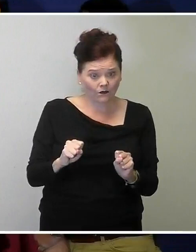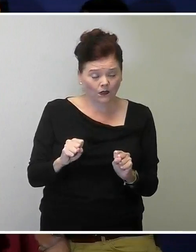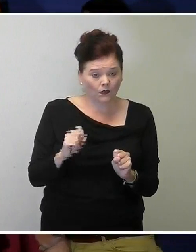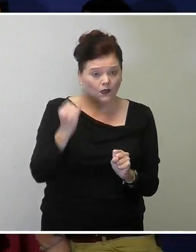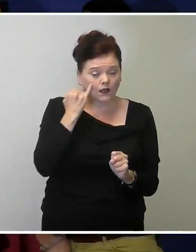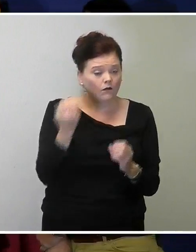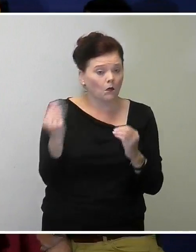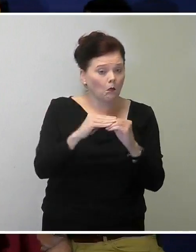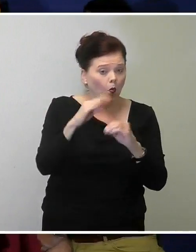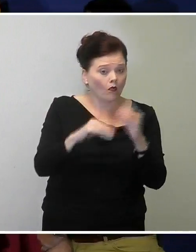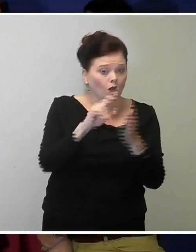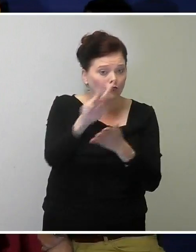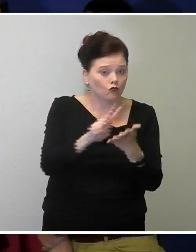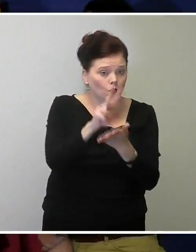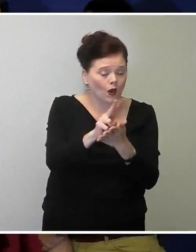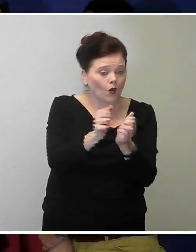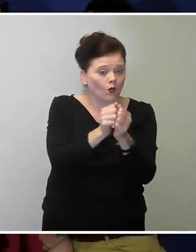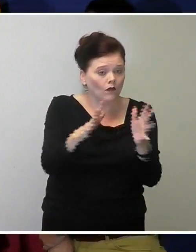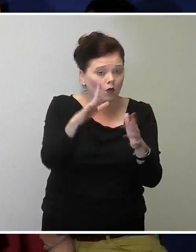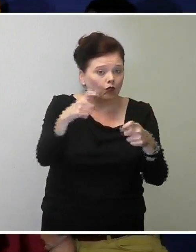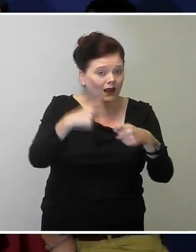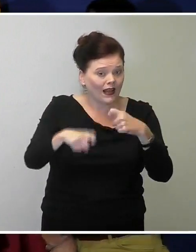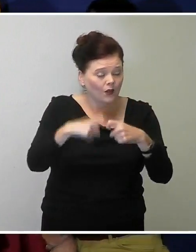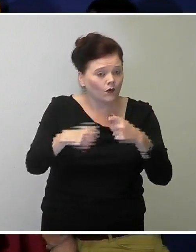DO UNDER WATER BOIL AND YOU HAVE